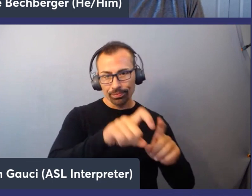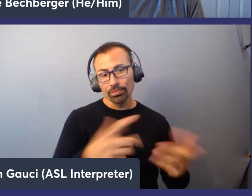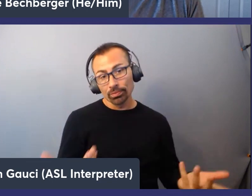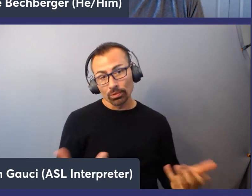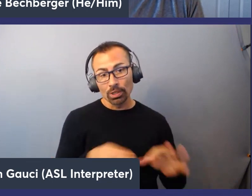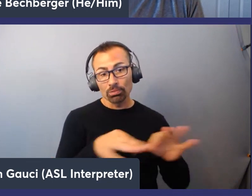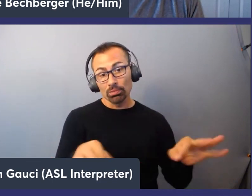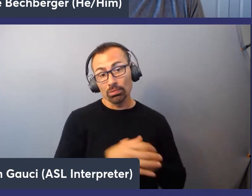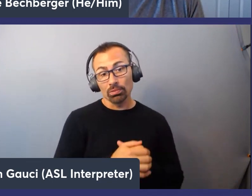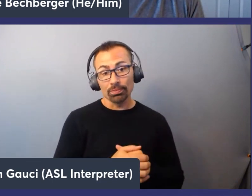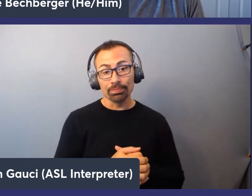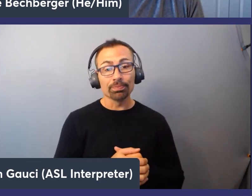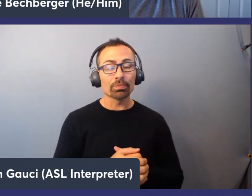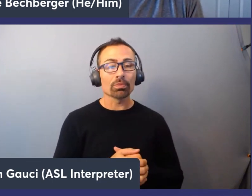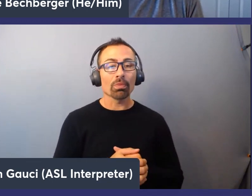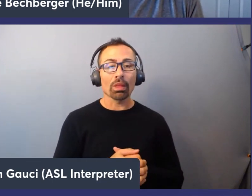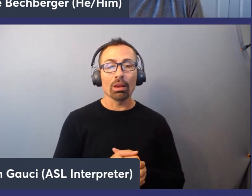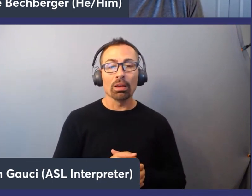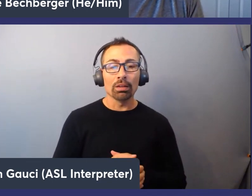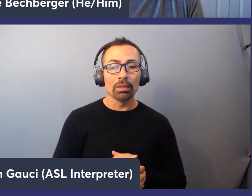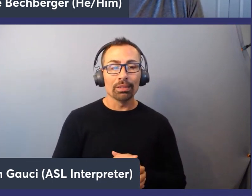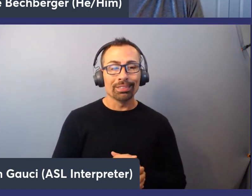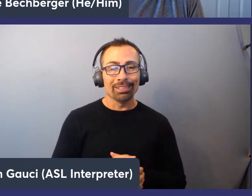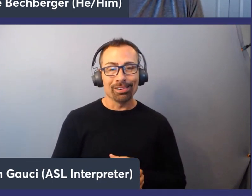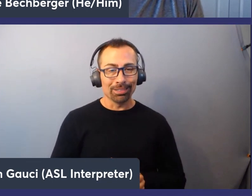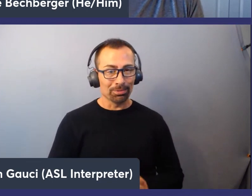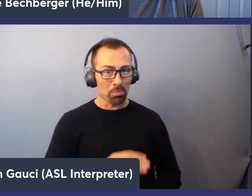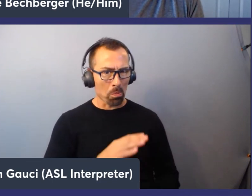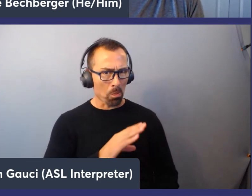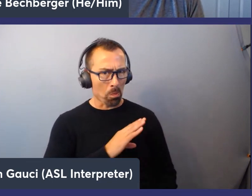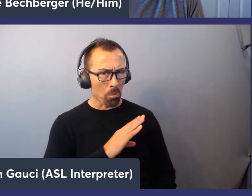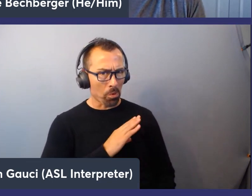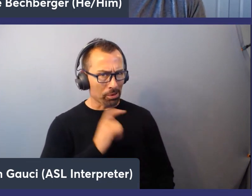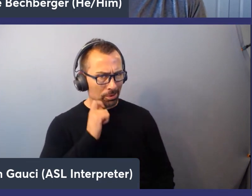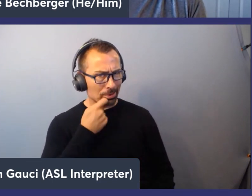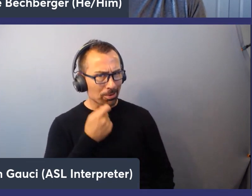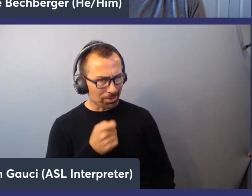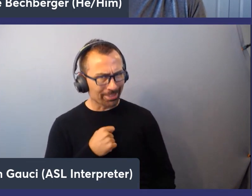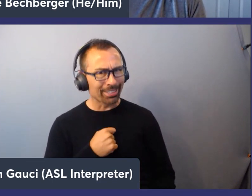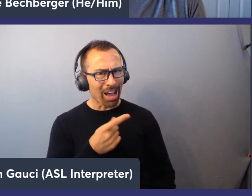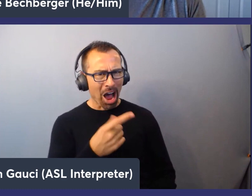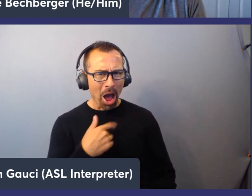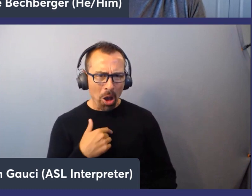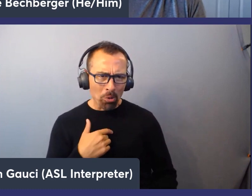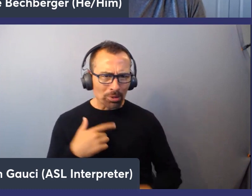I had a chance to play around with this a little bit earlier, and I don't wanna give away any spoilers,